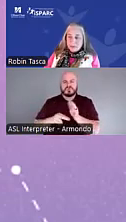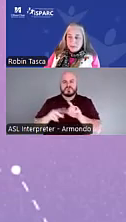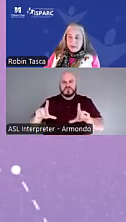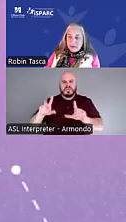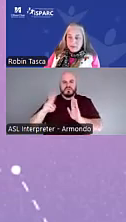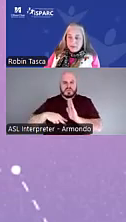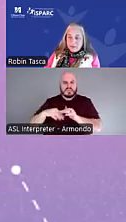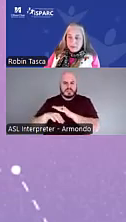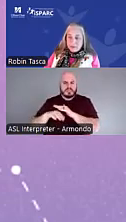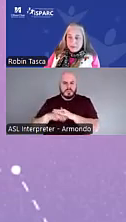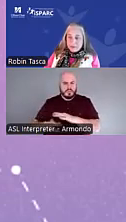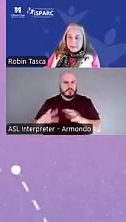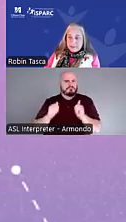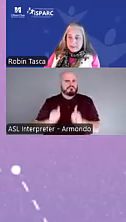that would benefit from it.